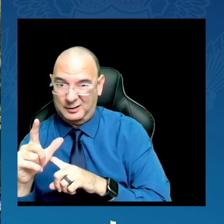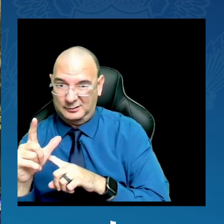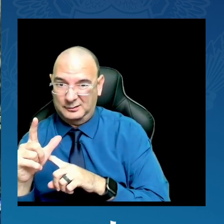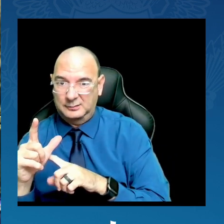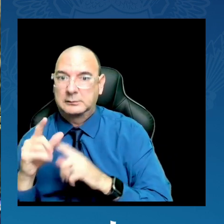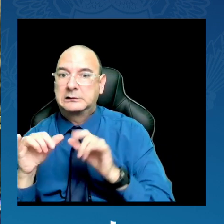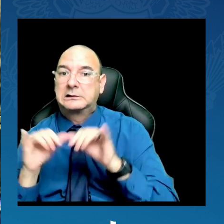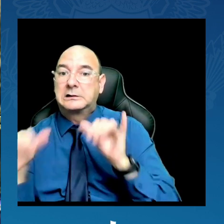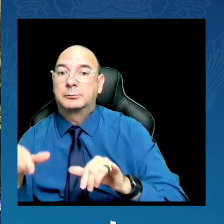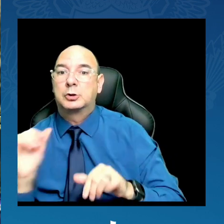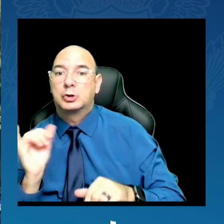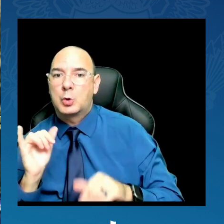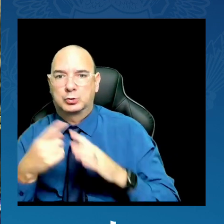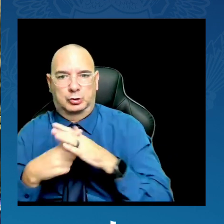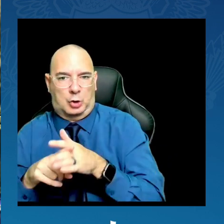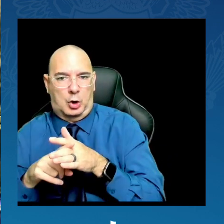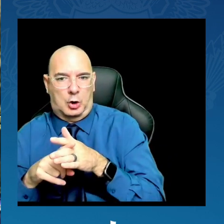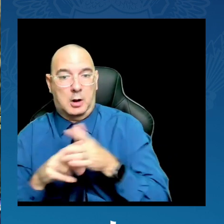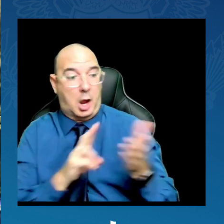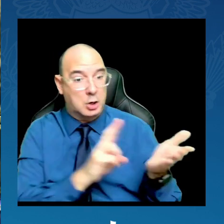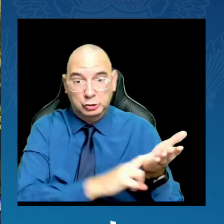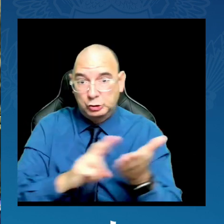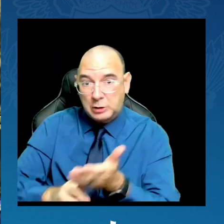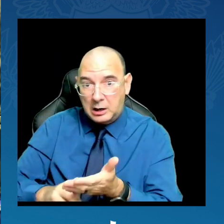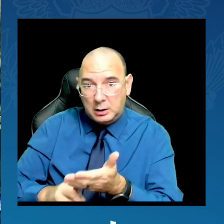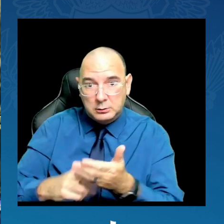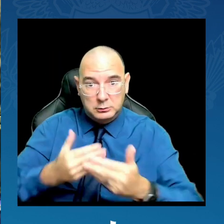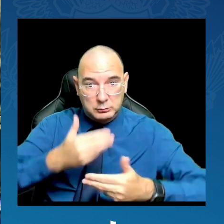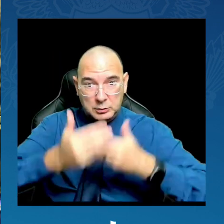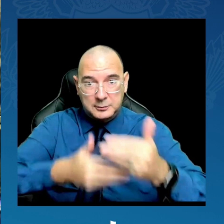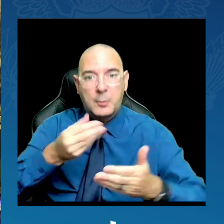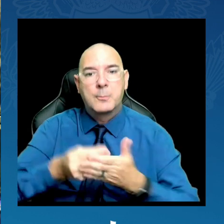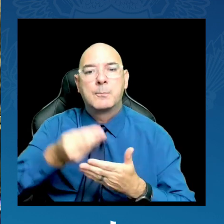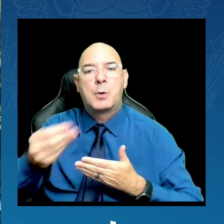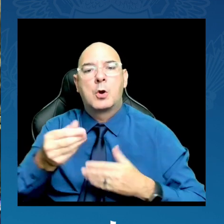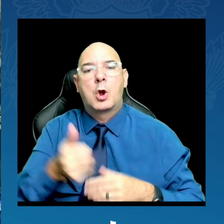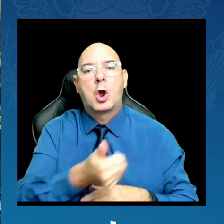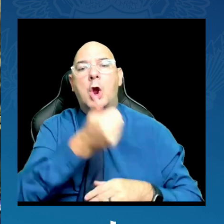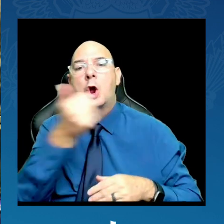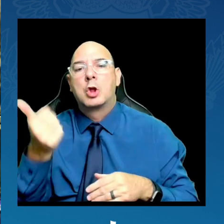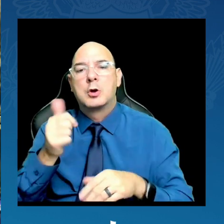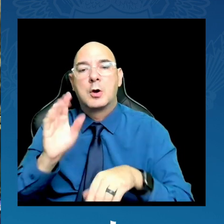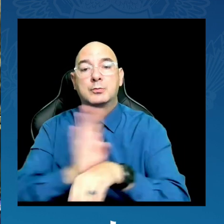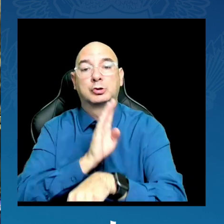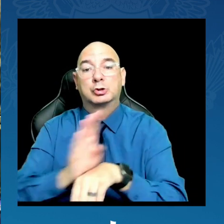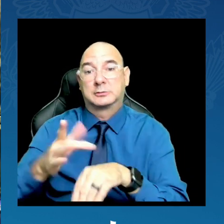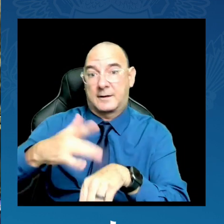for buying other key commercially available technologies and services from the commercial data providers.